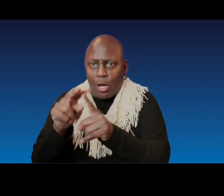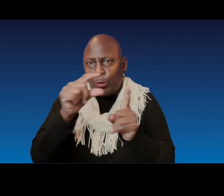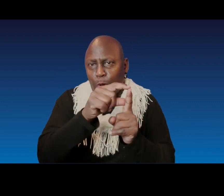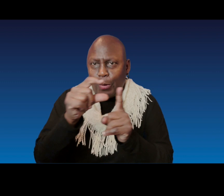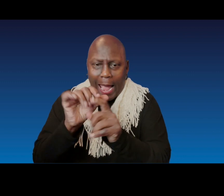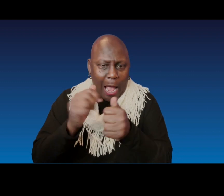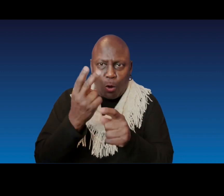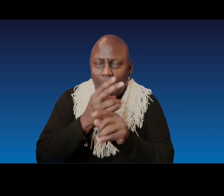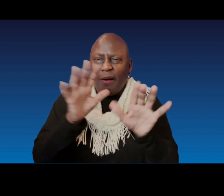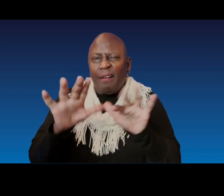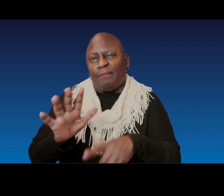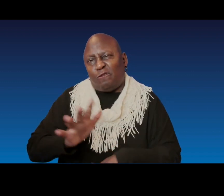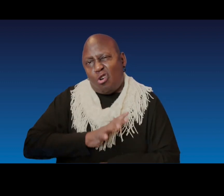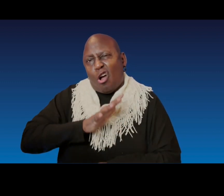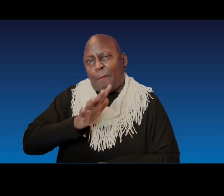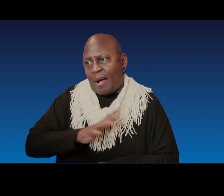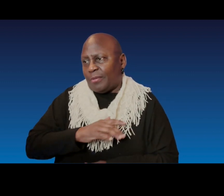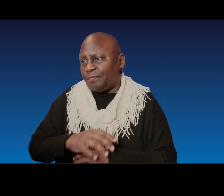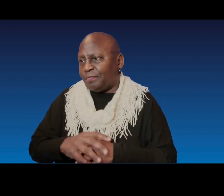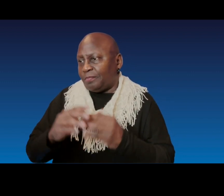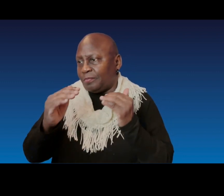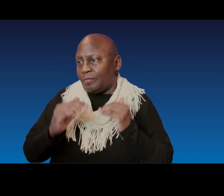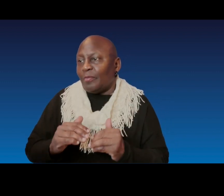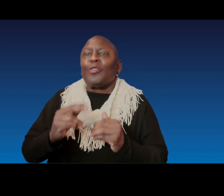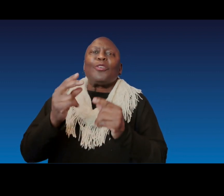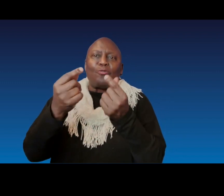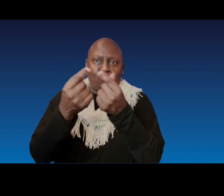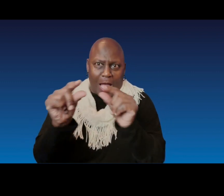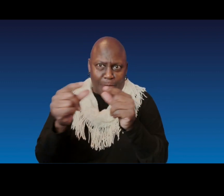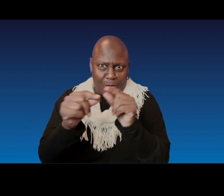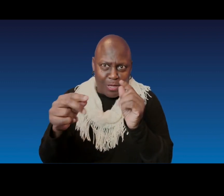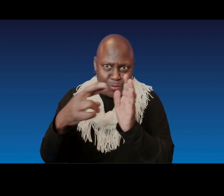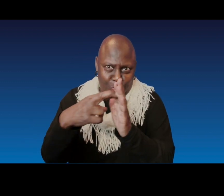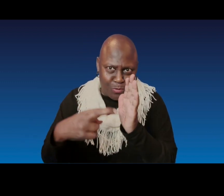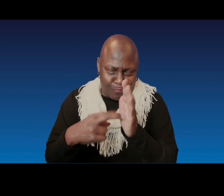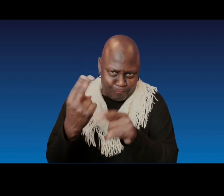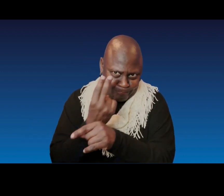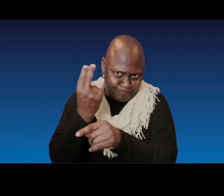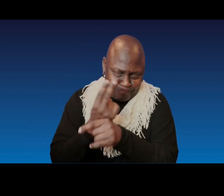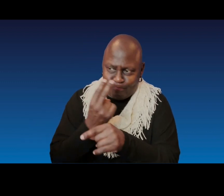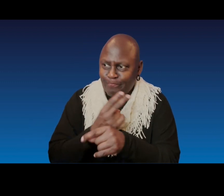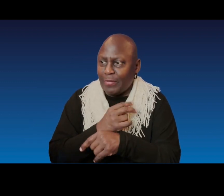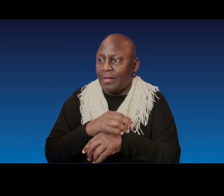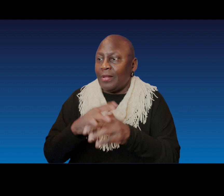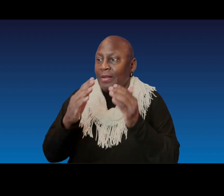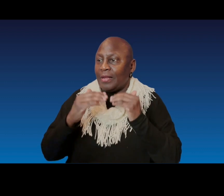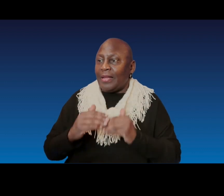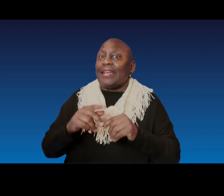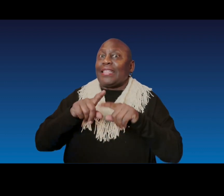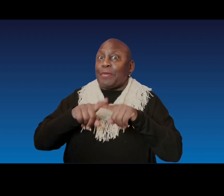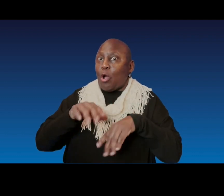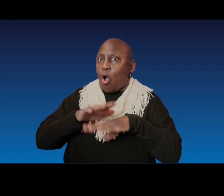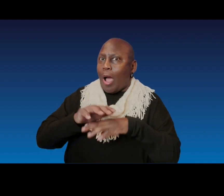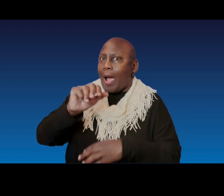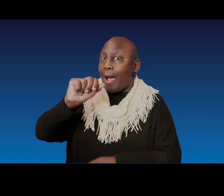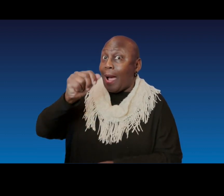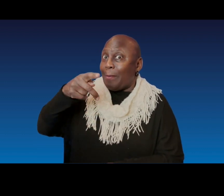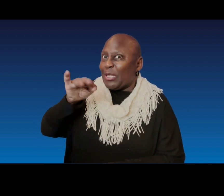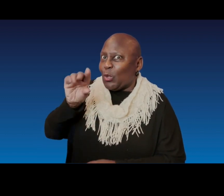It's found in formal situations where the teacher says, "You can do this, but not this."